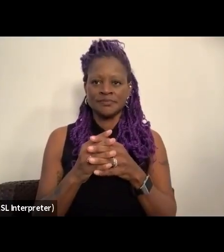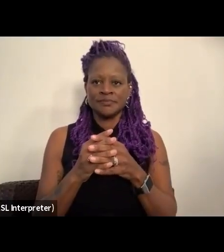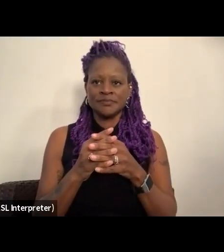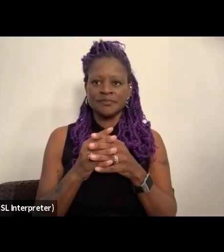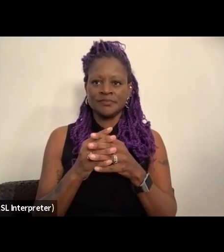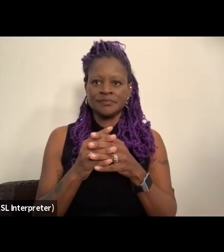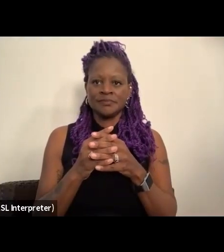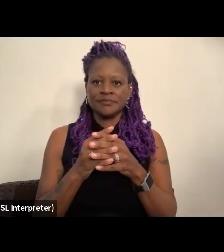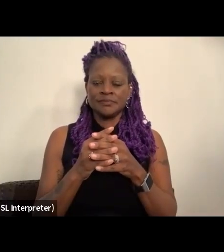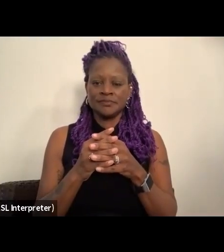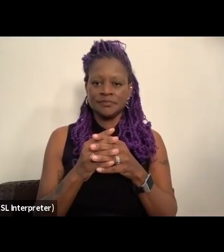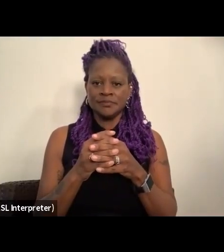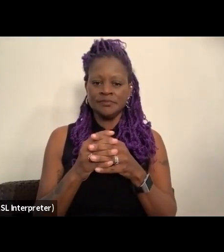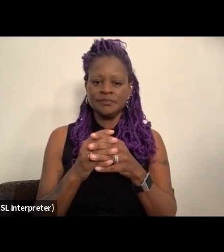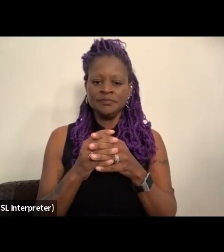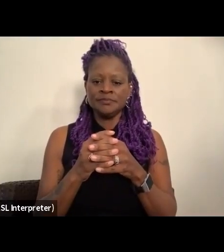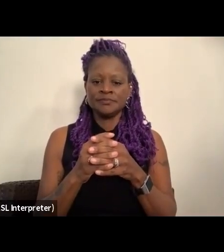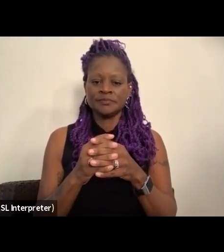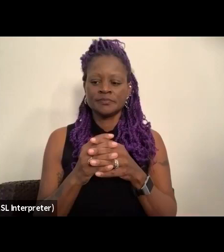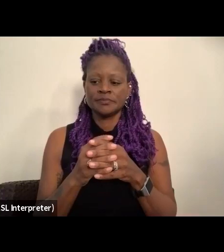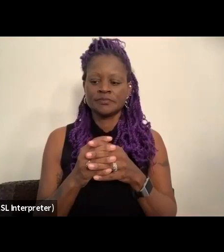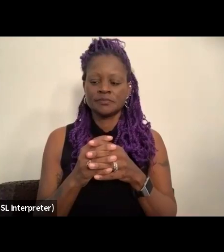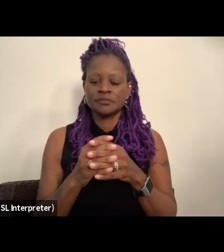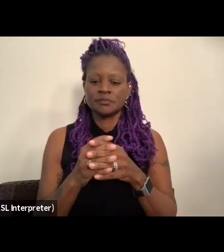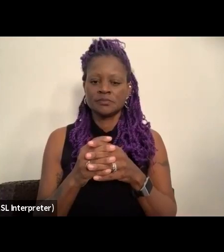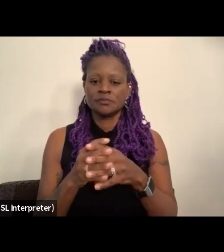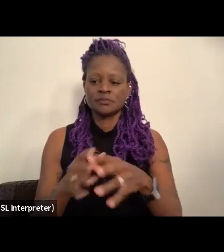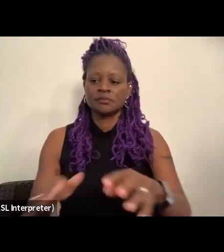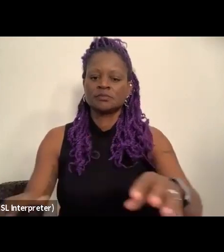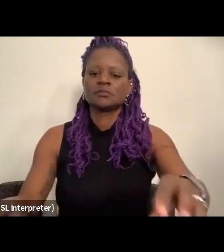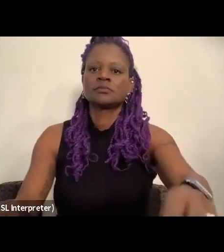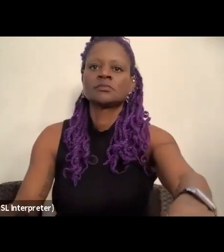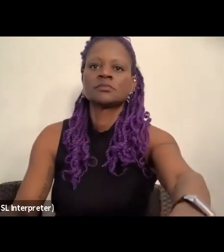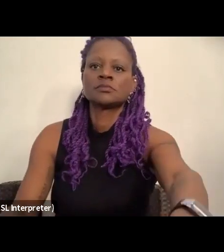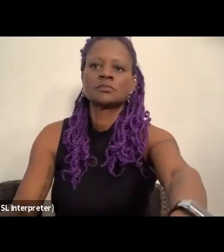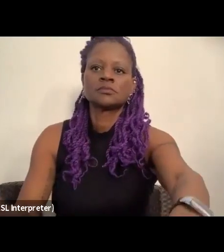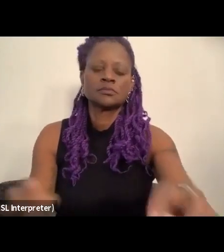linked to YouTube kissing the backing of the Facebook Kondalilla Sonoma